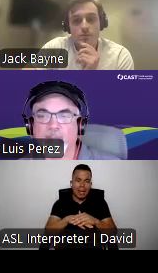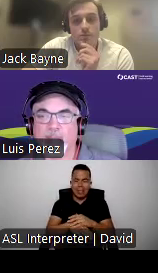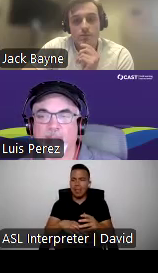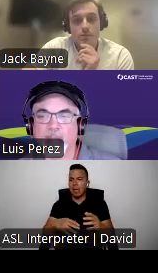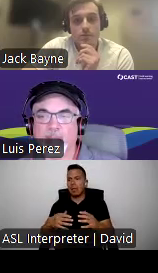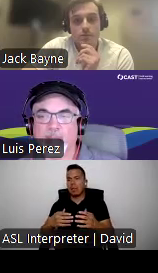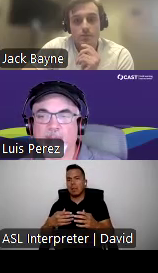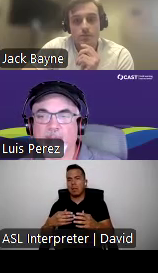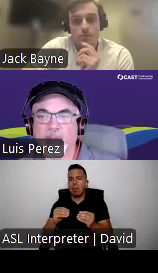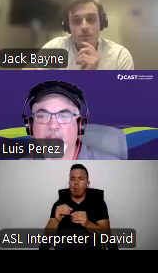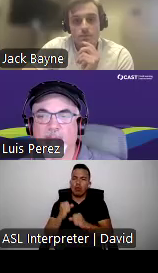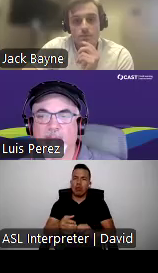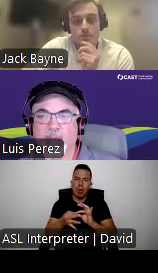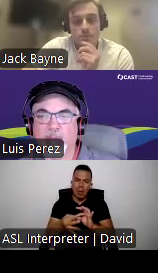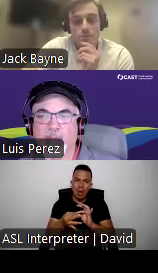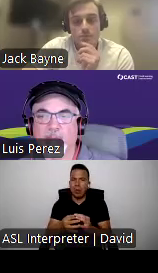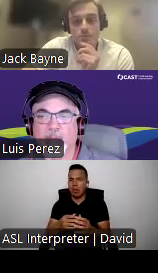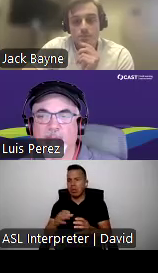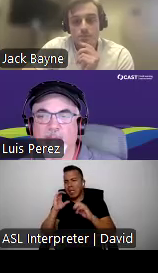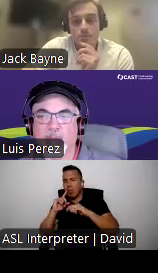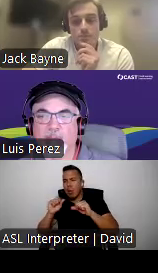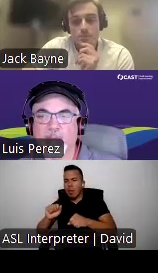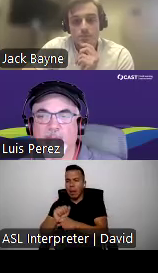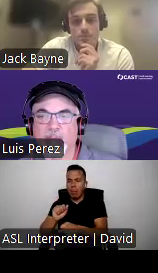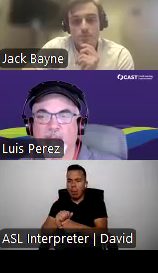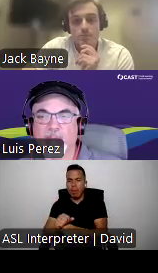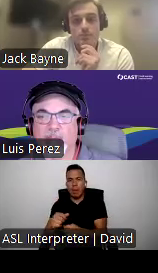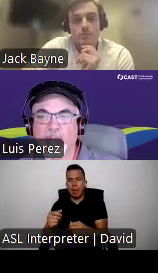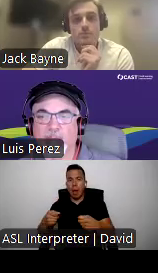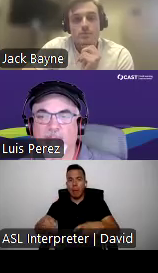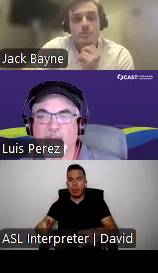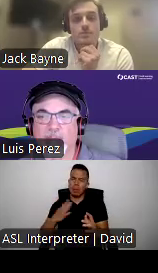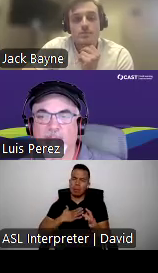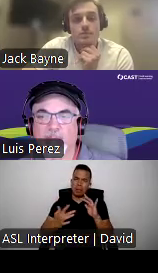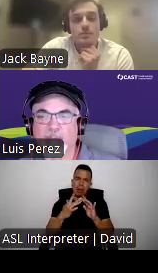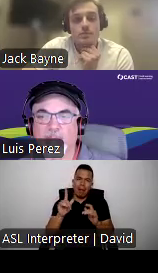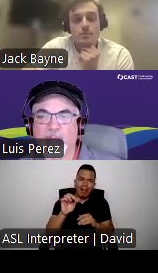employment outcomes in your area, please reach out to us through the LEAD Center's WIOA Technical